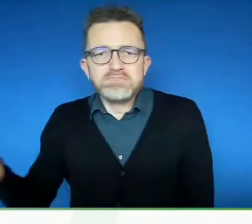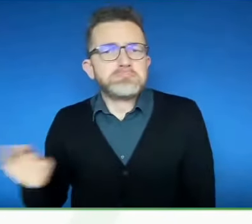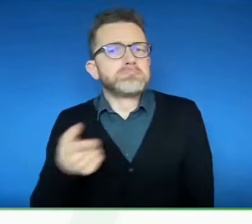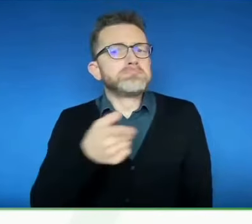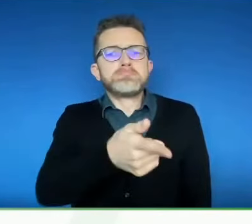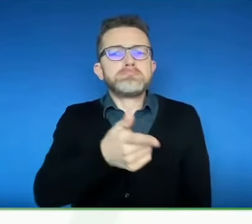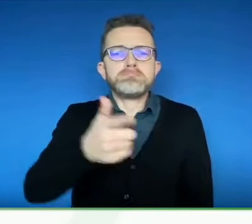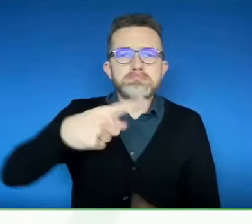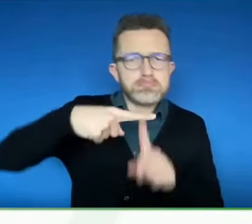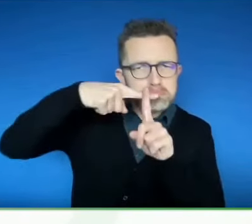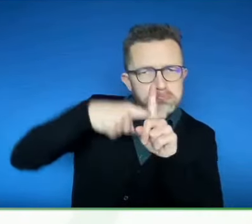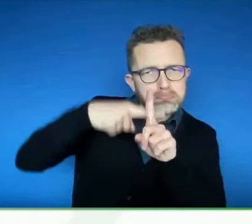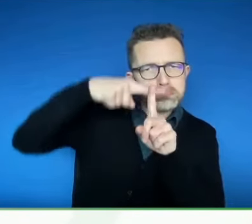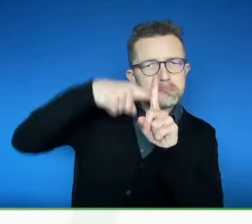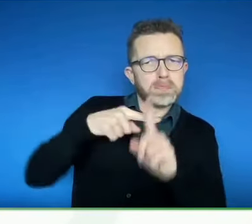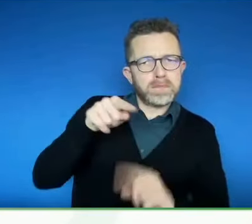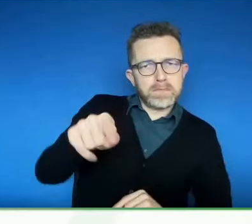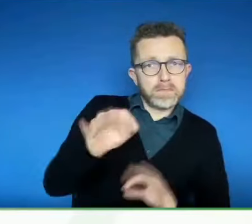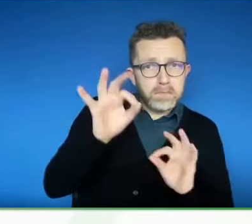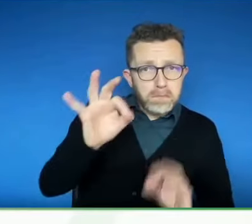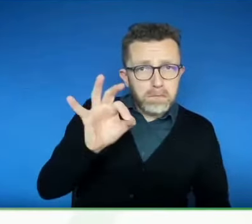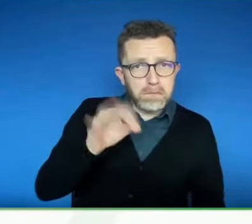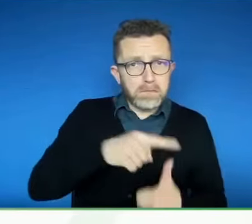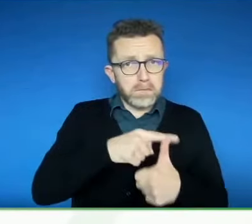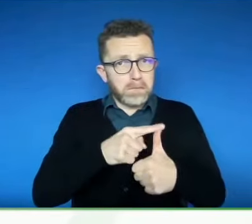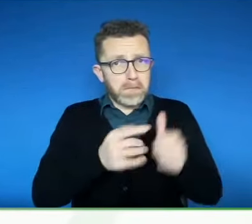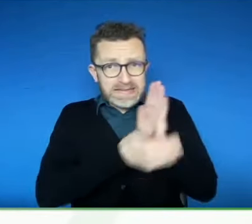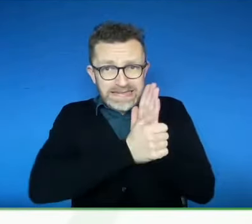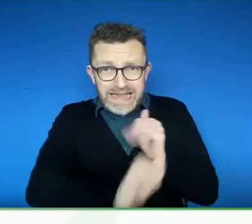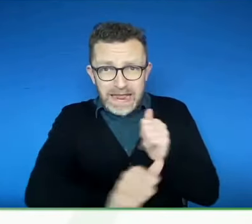This is a photo of a group of boys and girls waving their hands in an Auslan applause.